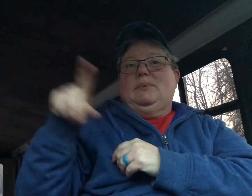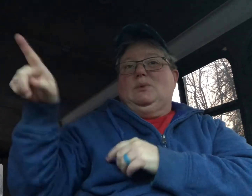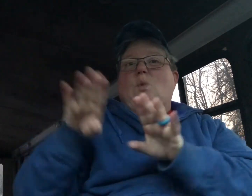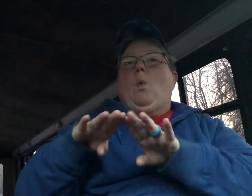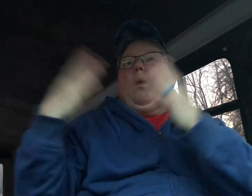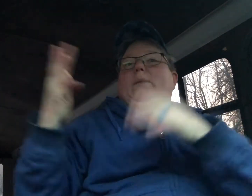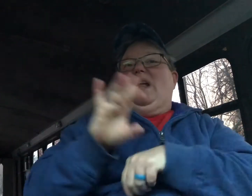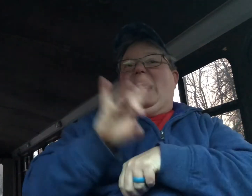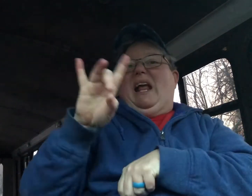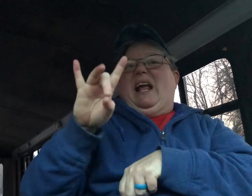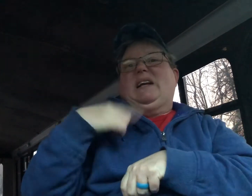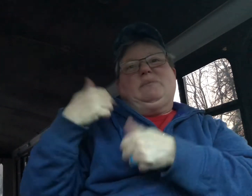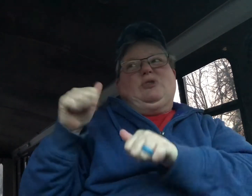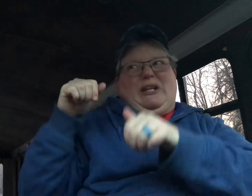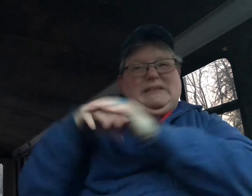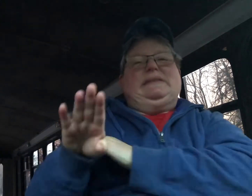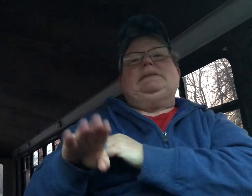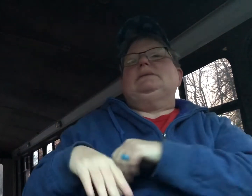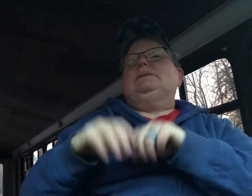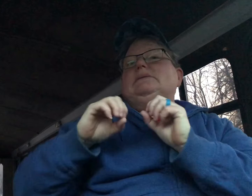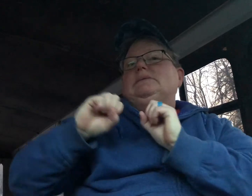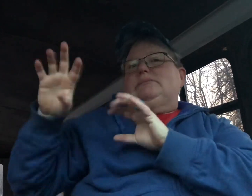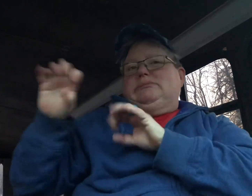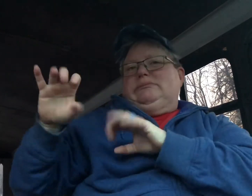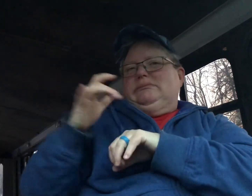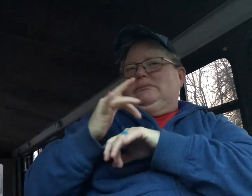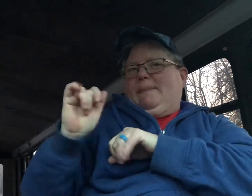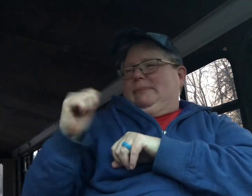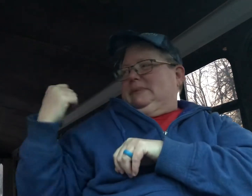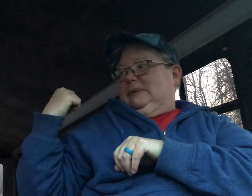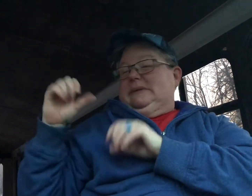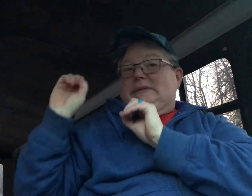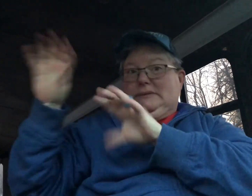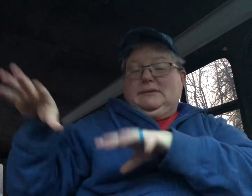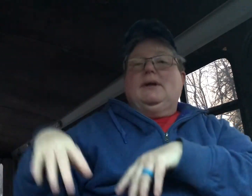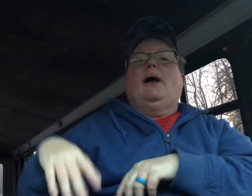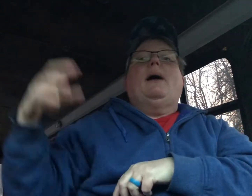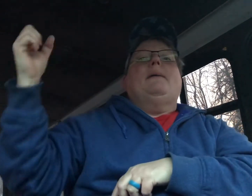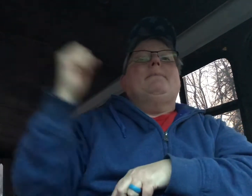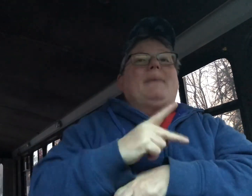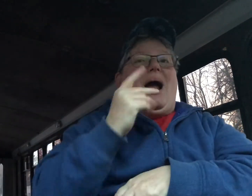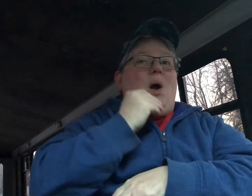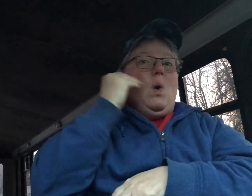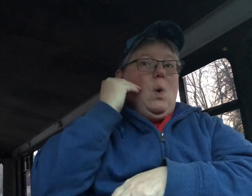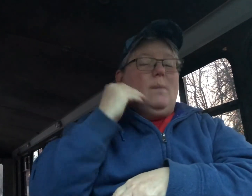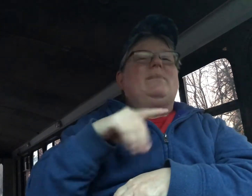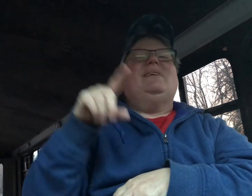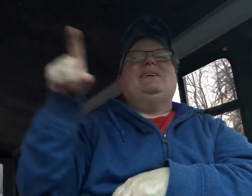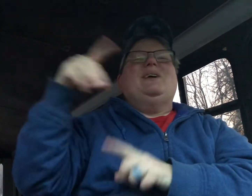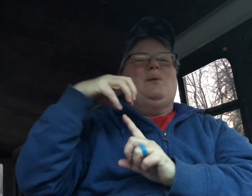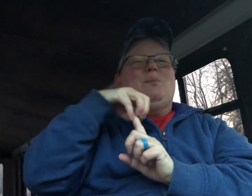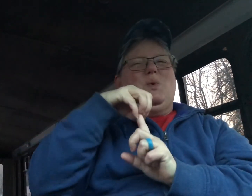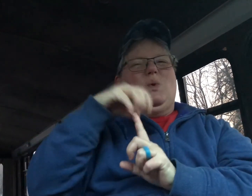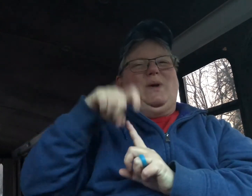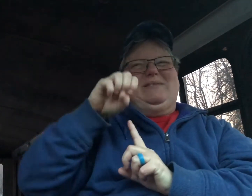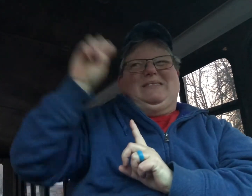They open at 8am, and I'm trying to get in, get this emptied out, get back home, the poodles have a